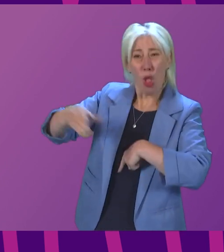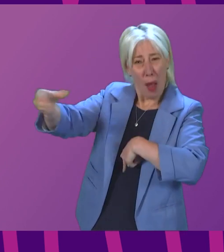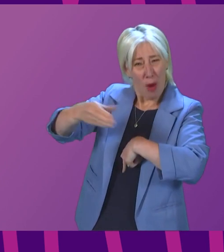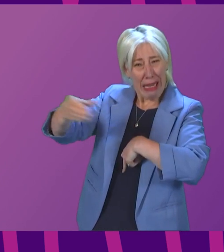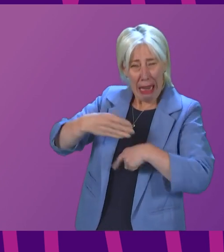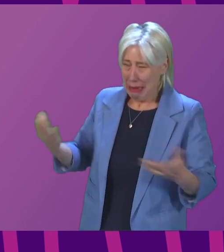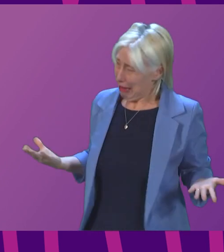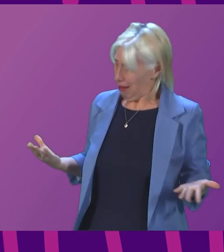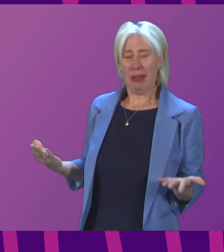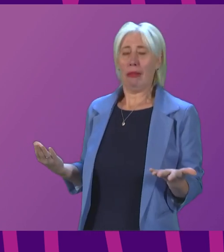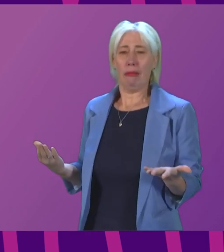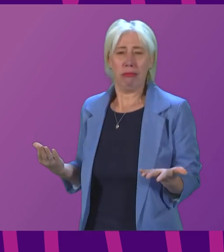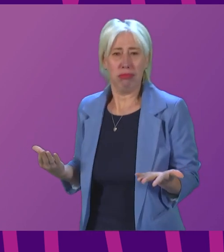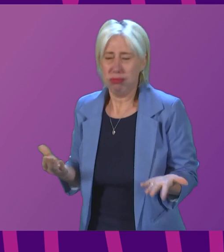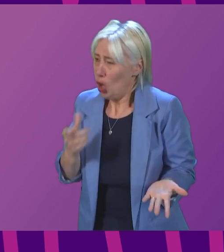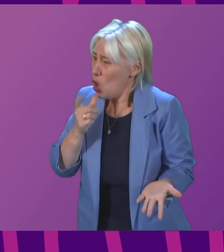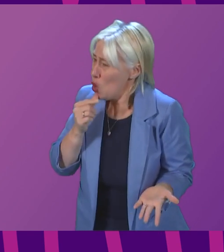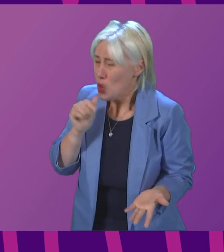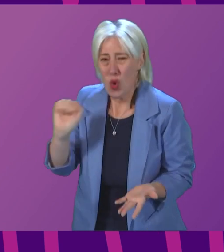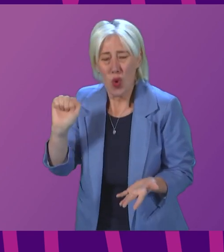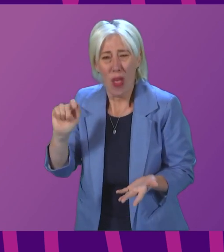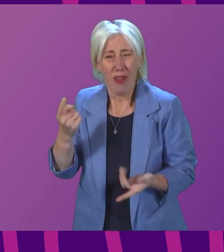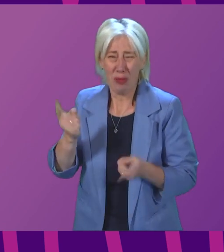Who is the First Minister kidding?